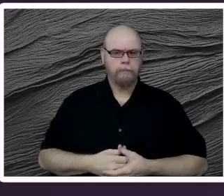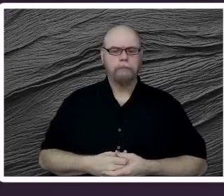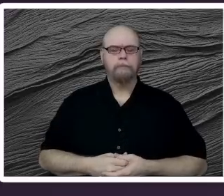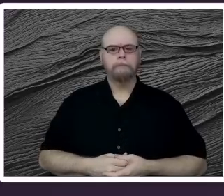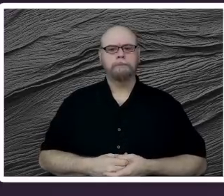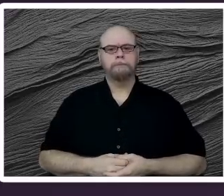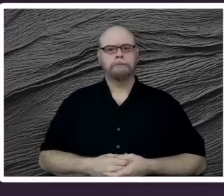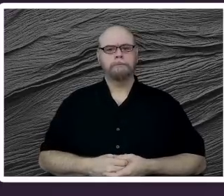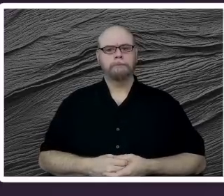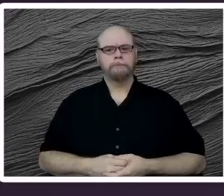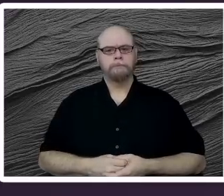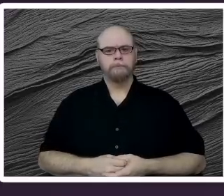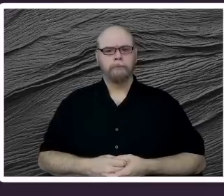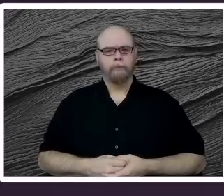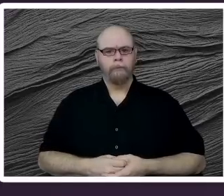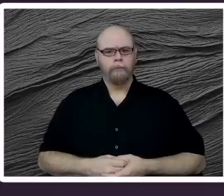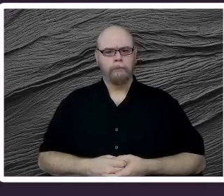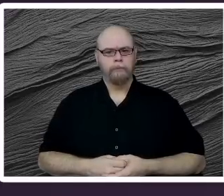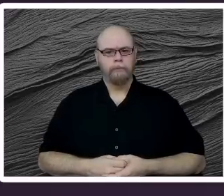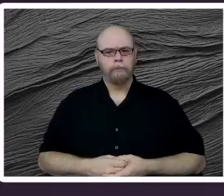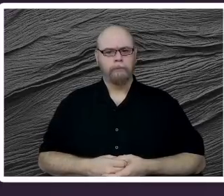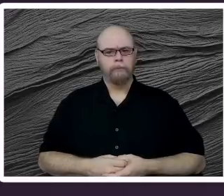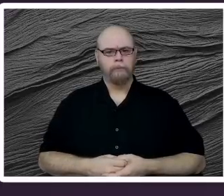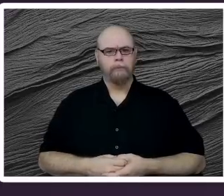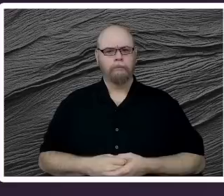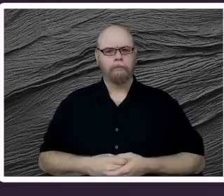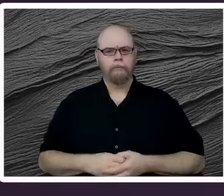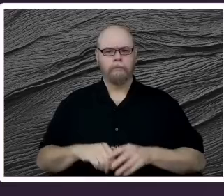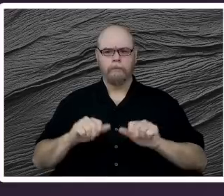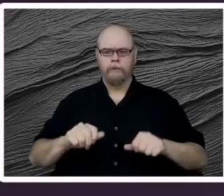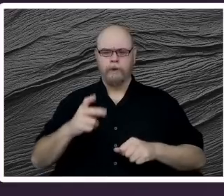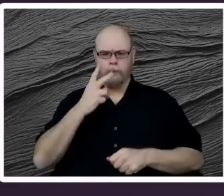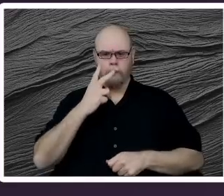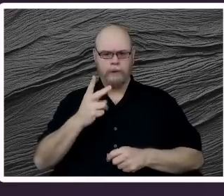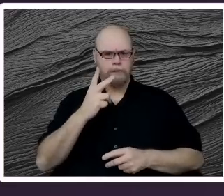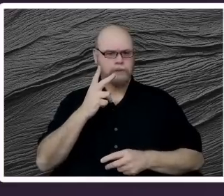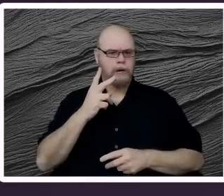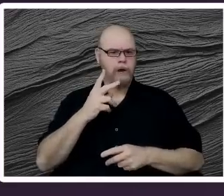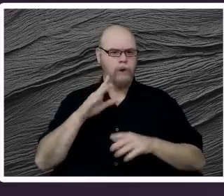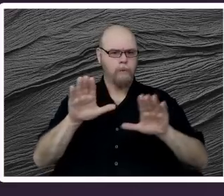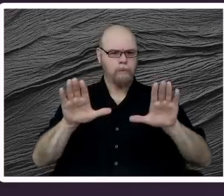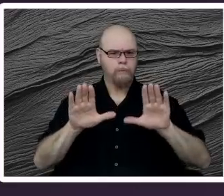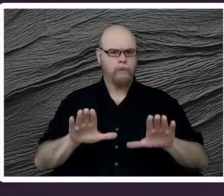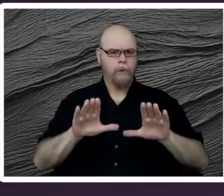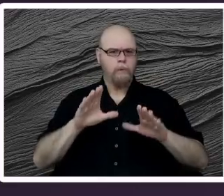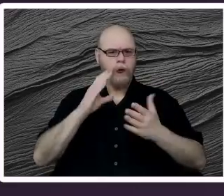You'll be able to see wonderful images from the exhibition, a description of the poster